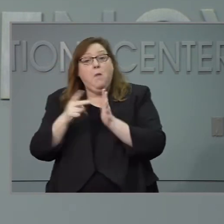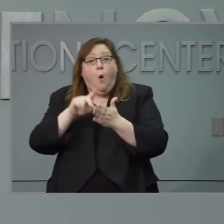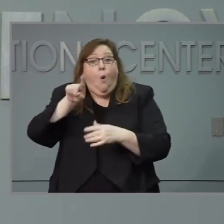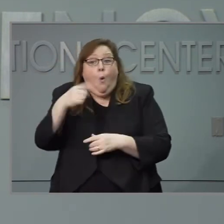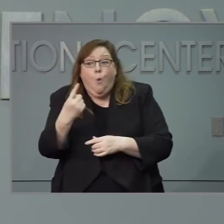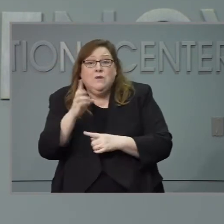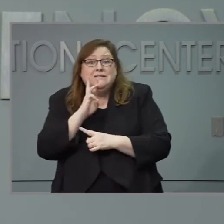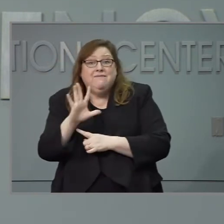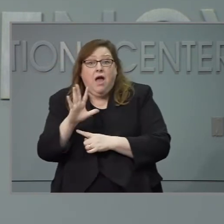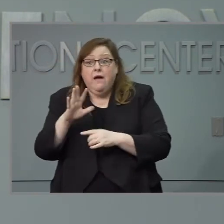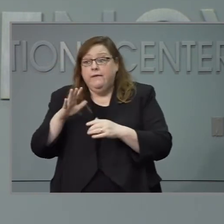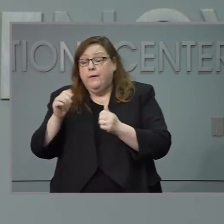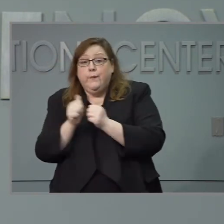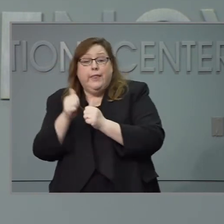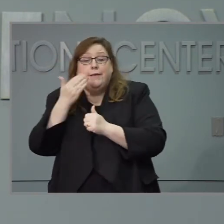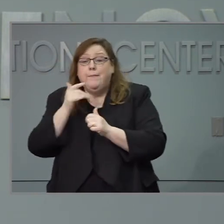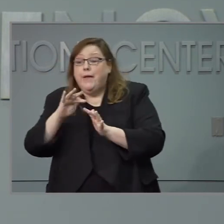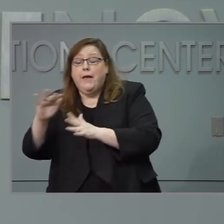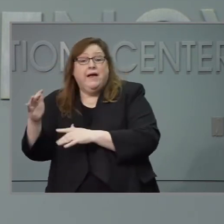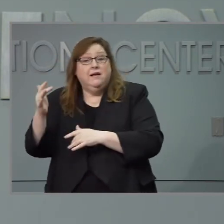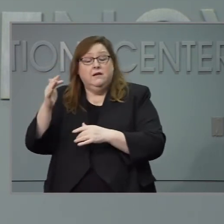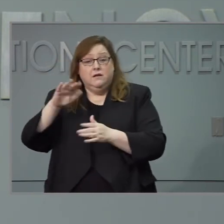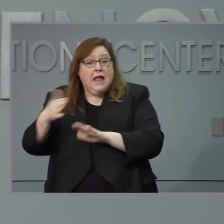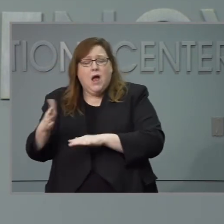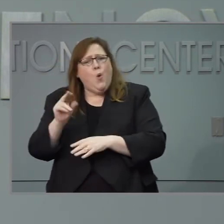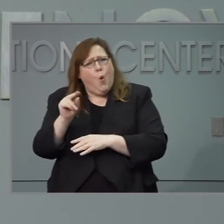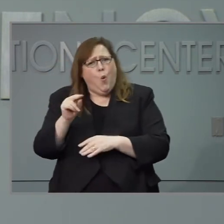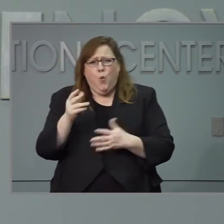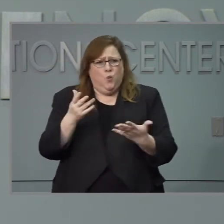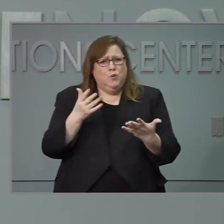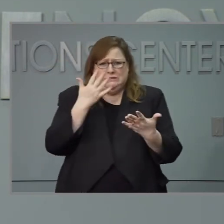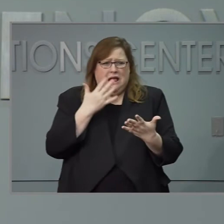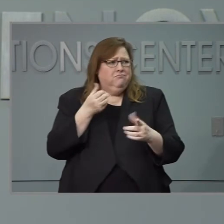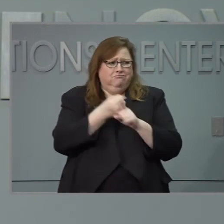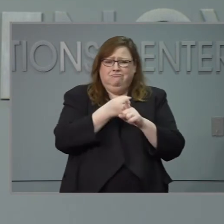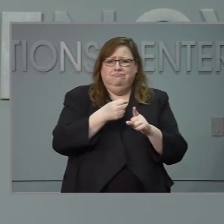ESTÁN QUEBRANDO Y LA GENTE TIENE QUE TOMAR PRÉSTAMOS POR PRIMERA